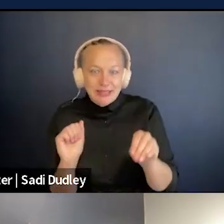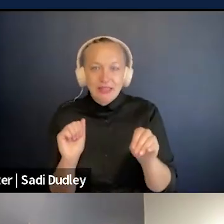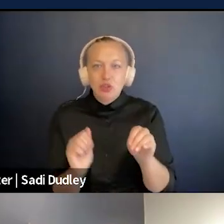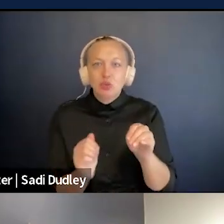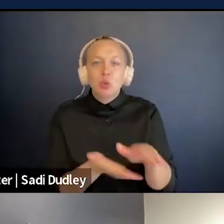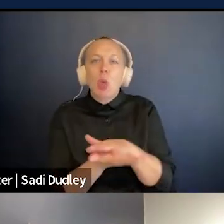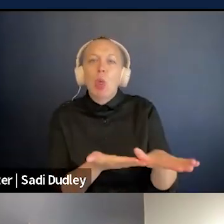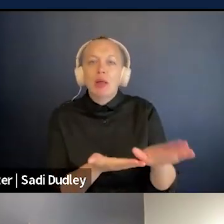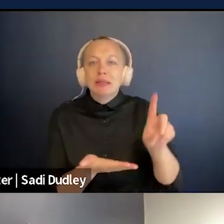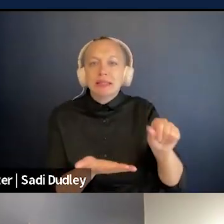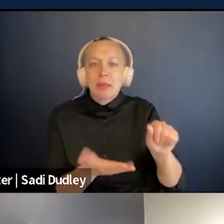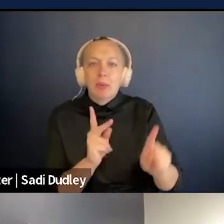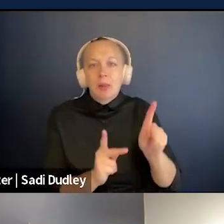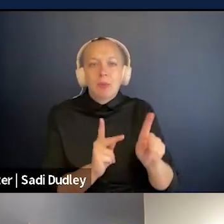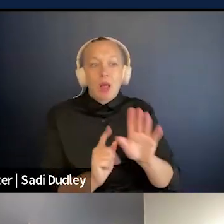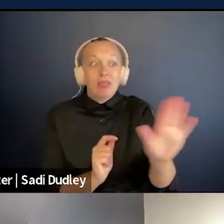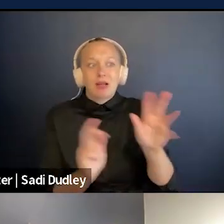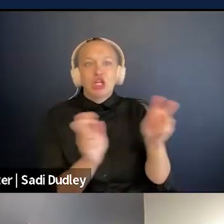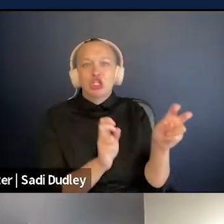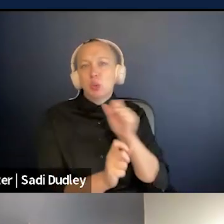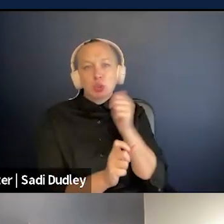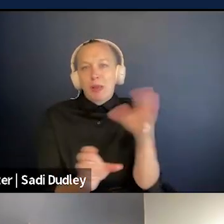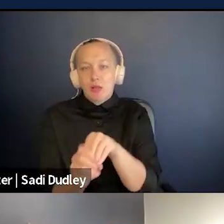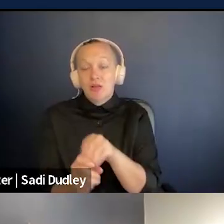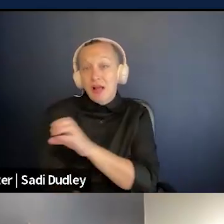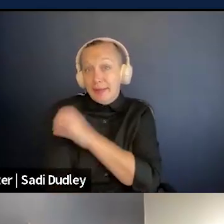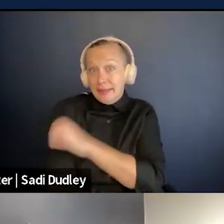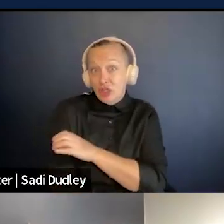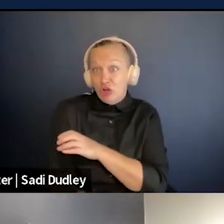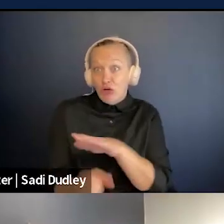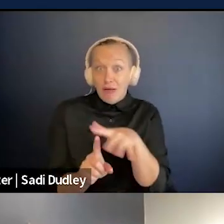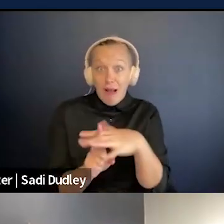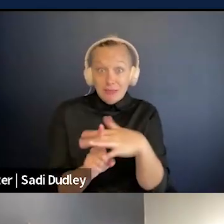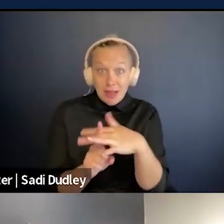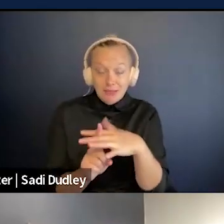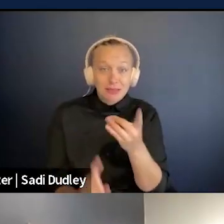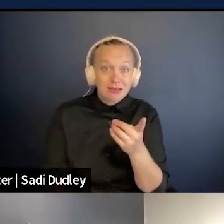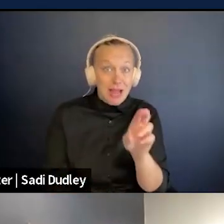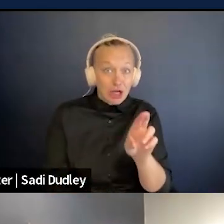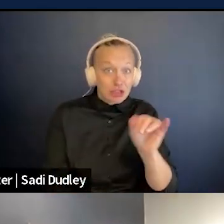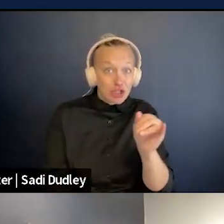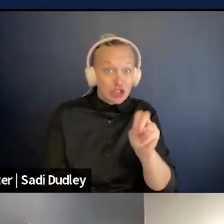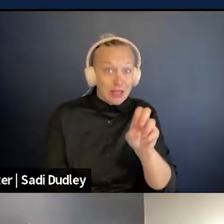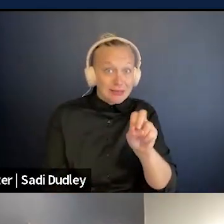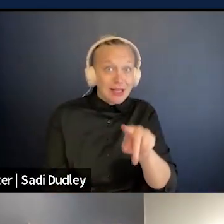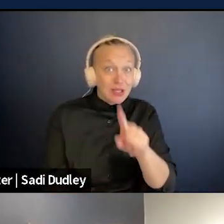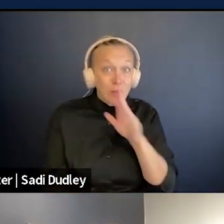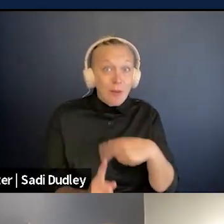Um, I think, uh, in the clinical context, Dr. Jensen talked about this, is people just being uncomfortable, right? And I think.